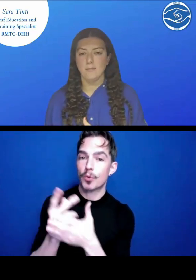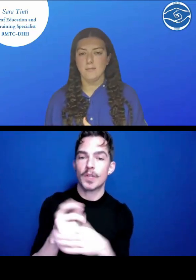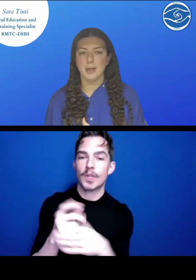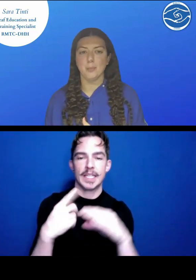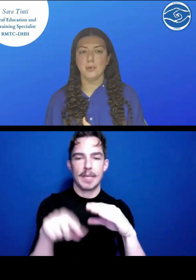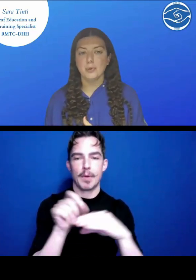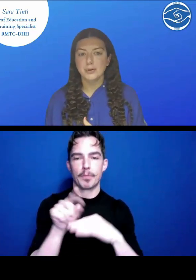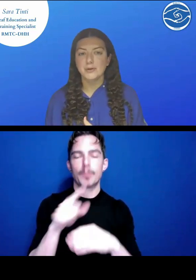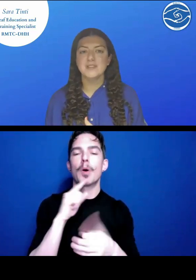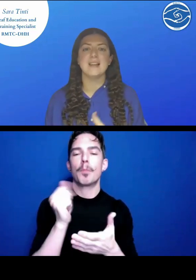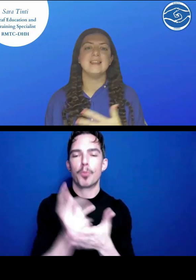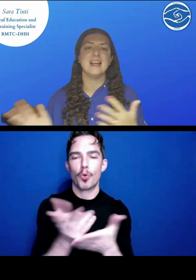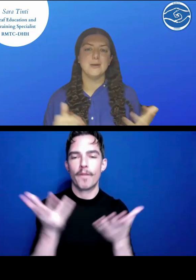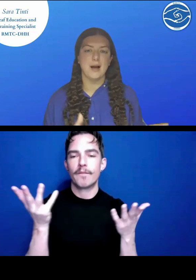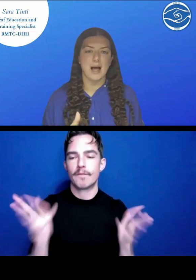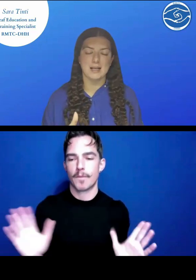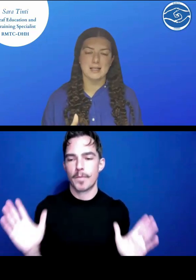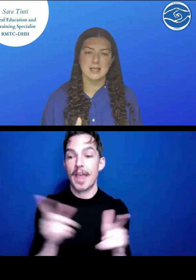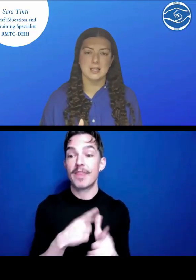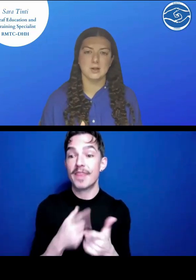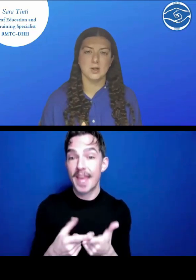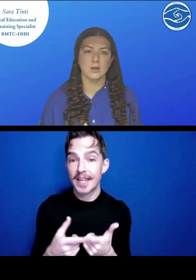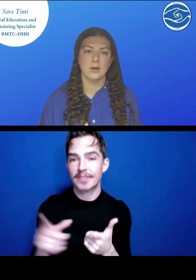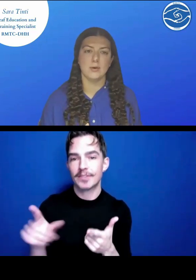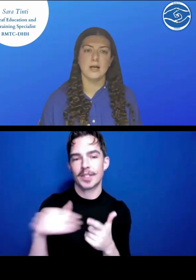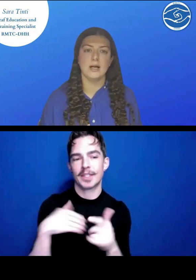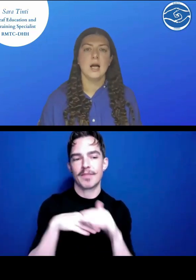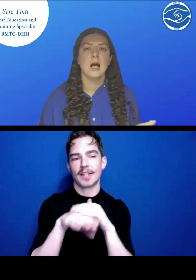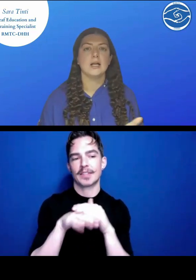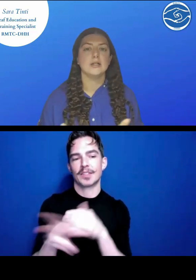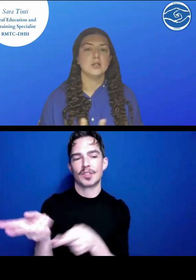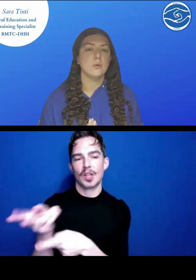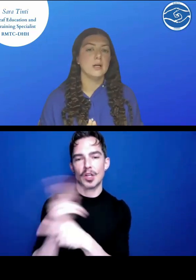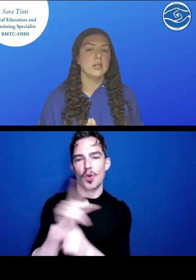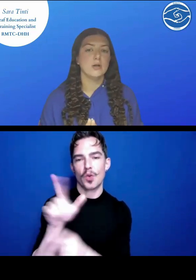you have been approved and then you have access to the loan library. I do want to